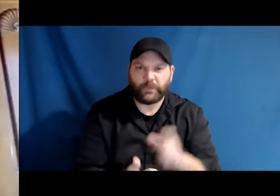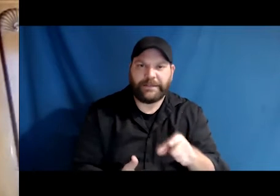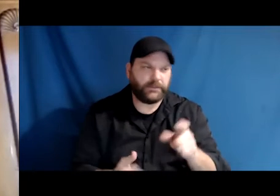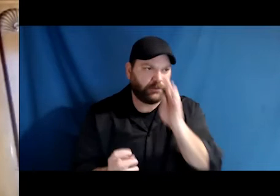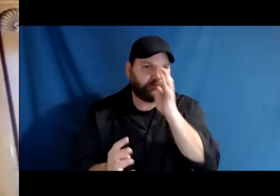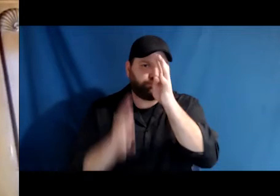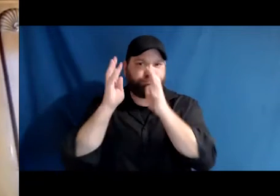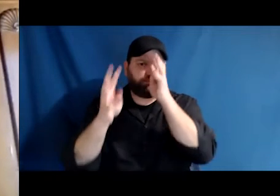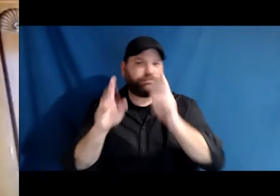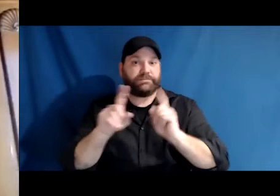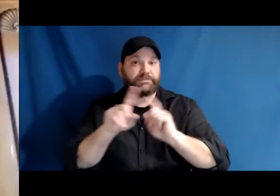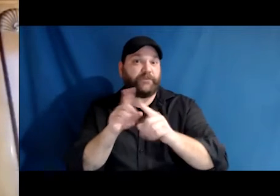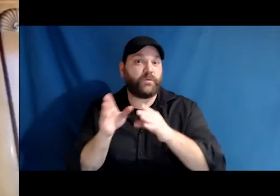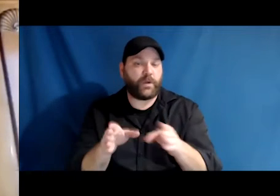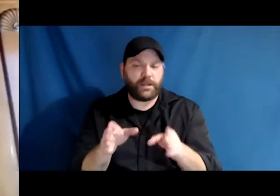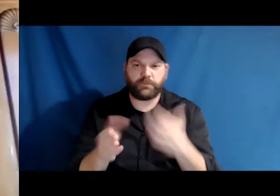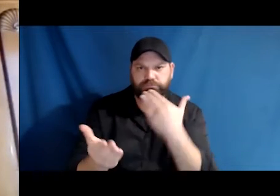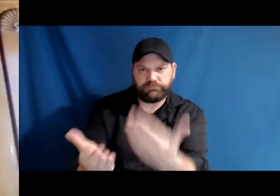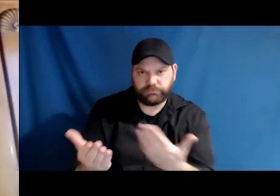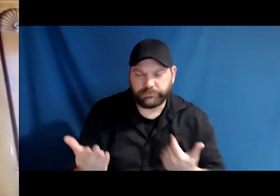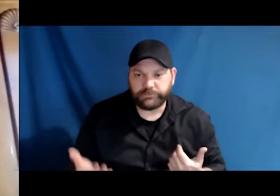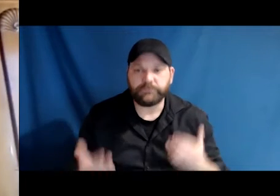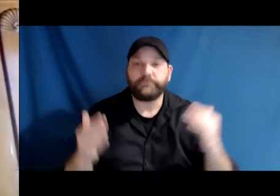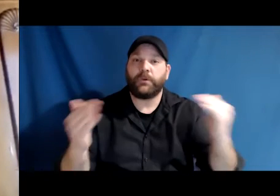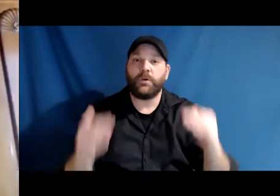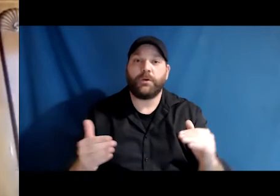Whereas a new level of accessibility was reached while protecting and